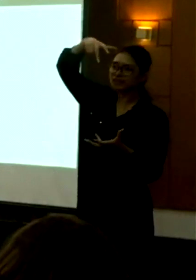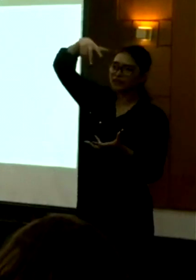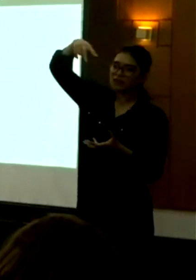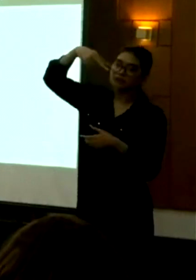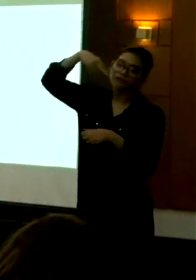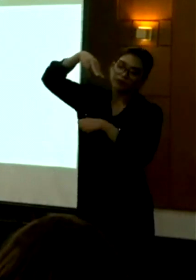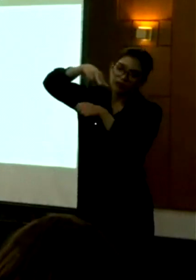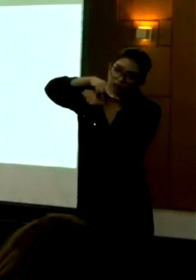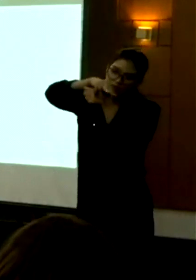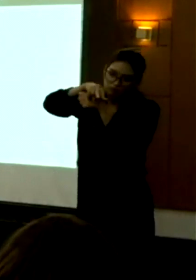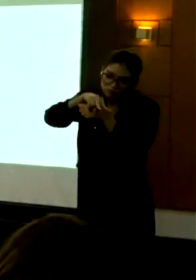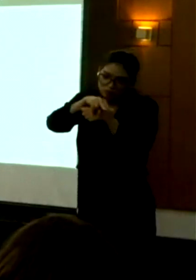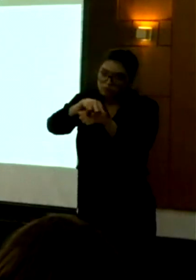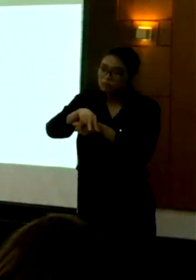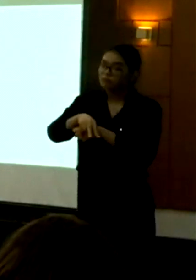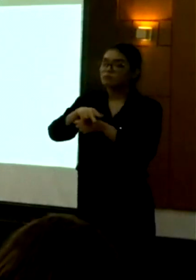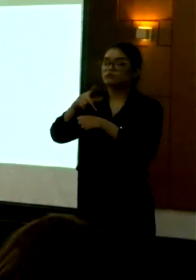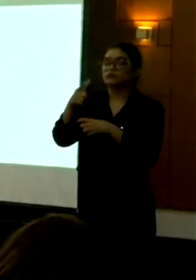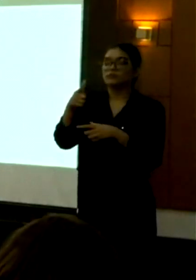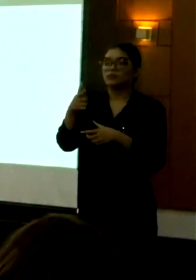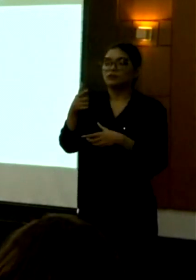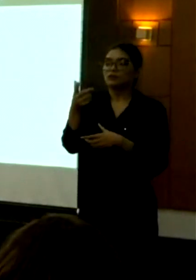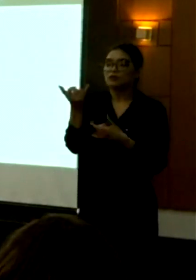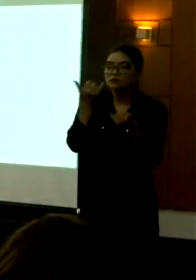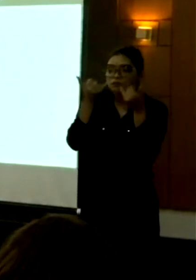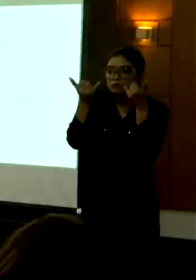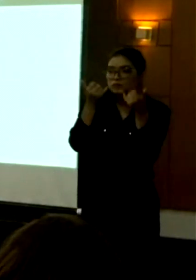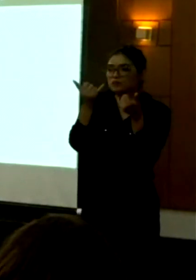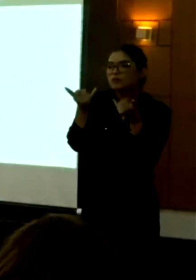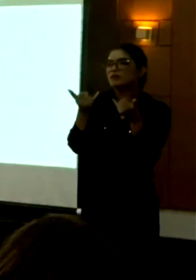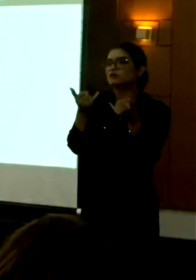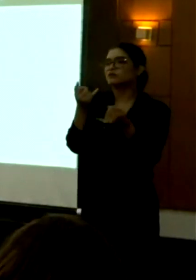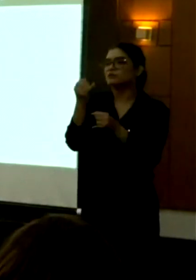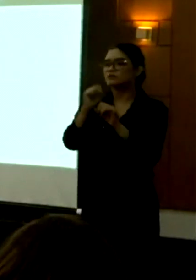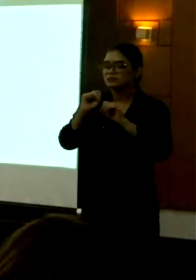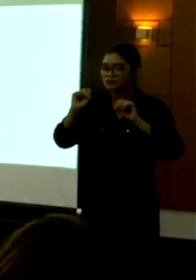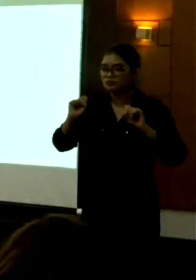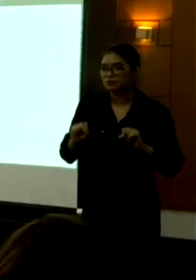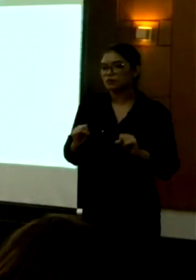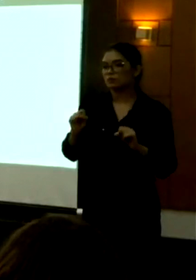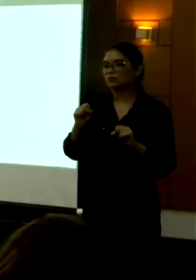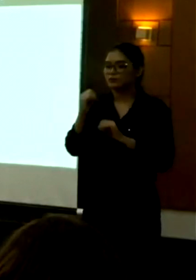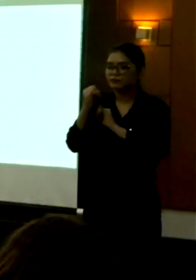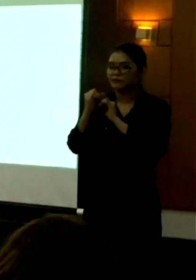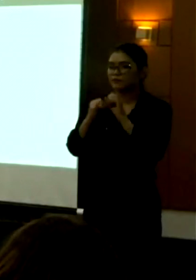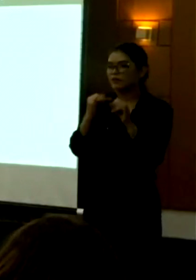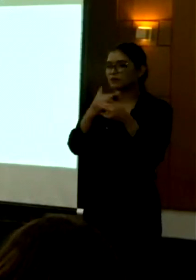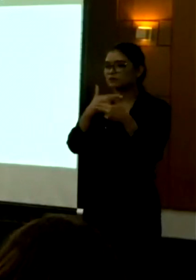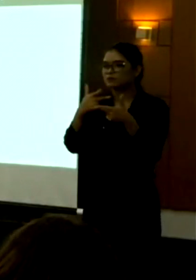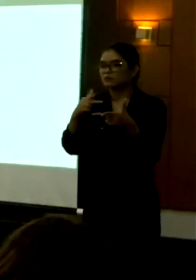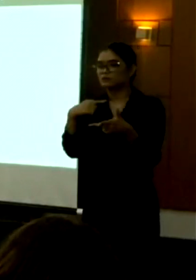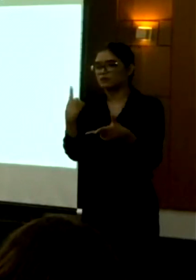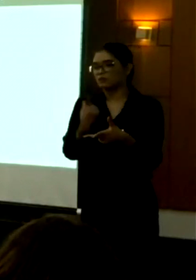it's partly from models , so this is the result, this is the first result, the first direct impact of change in use, land cover